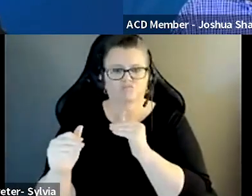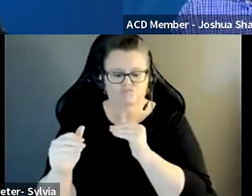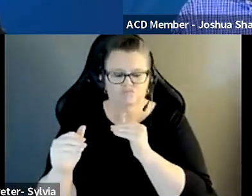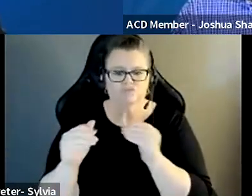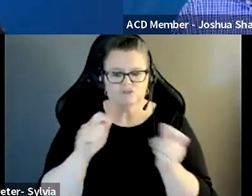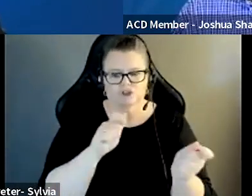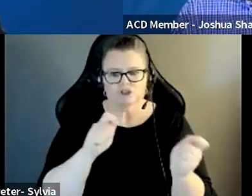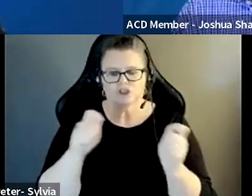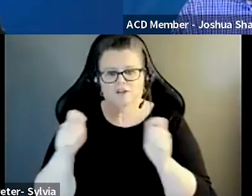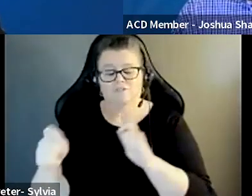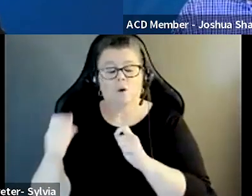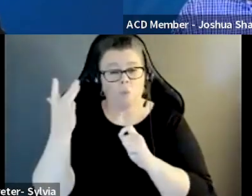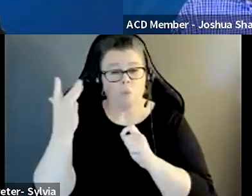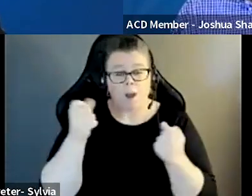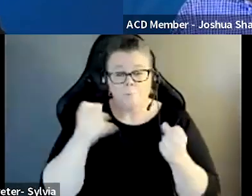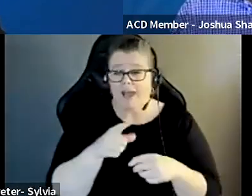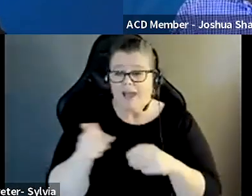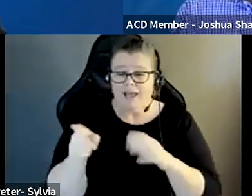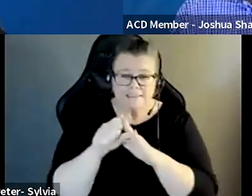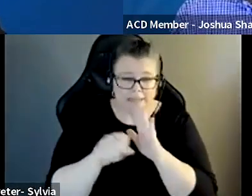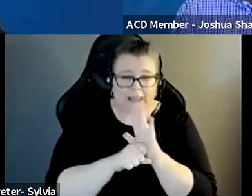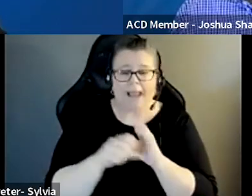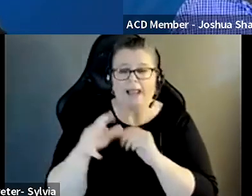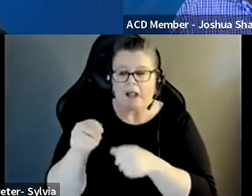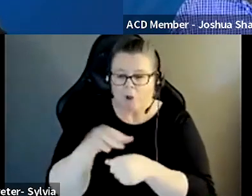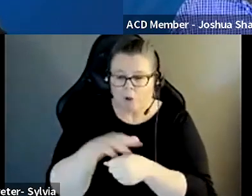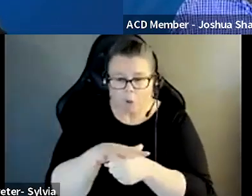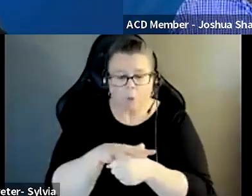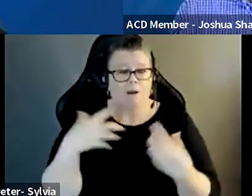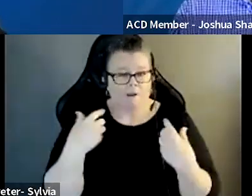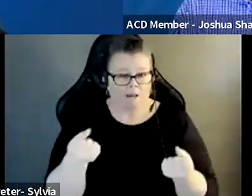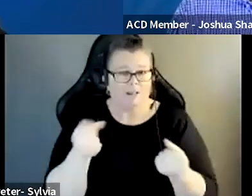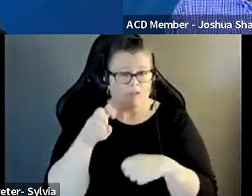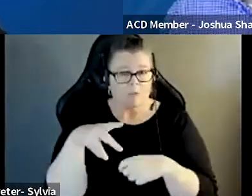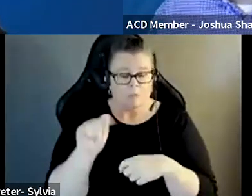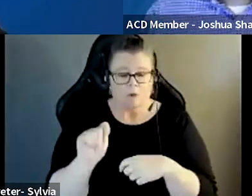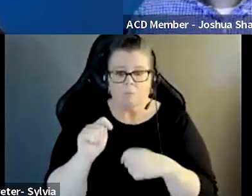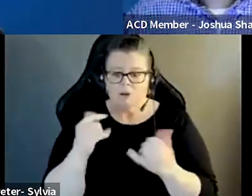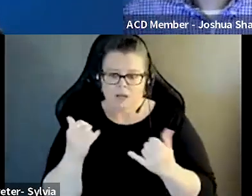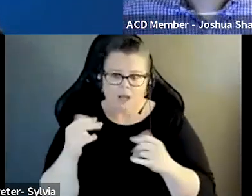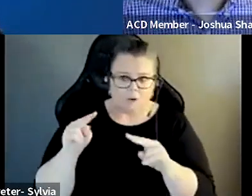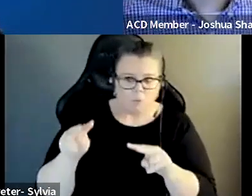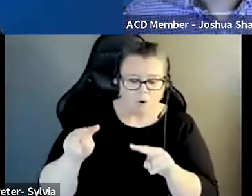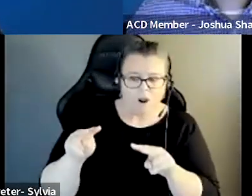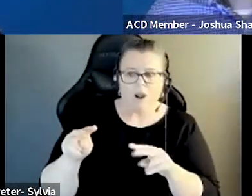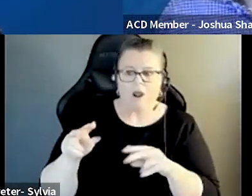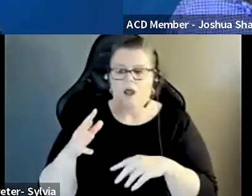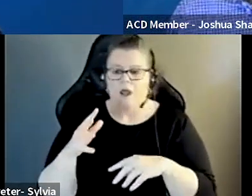and local health departments are taking stock at the last couple of years and revisiting organizational capacity